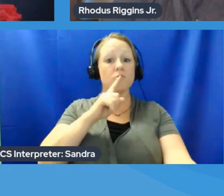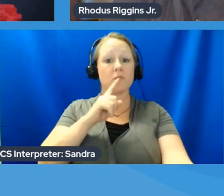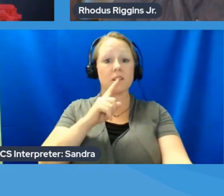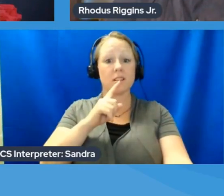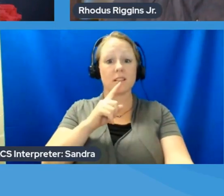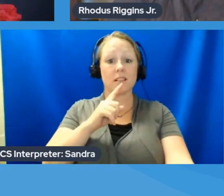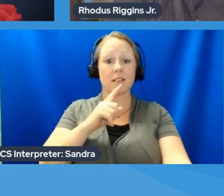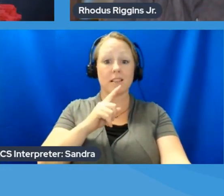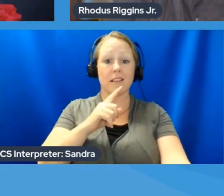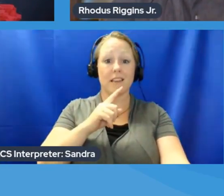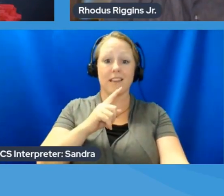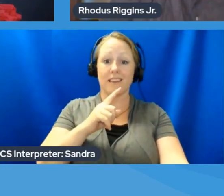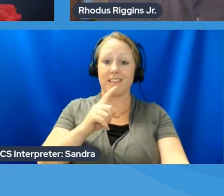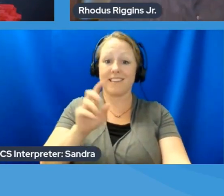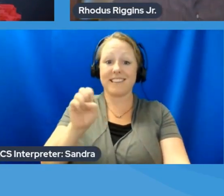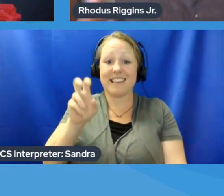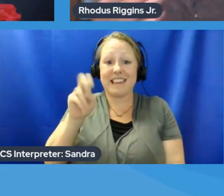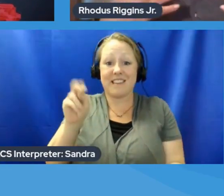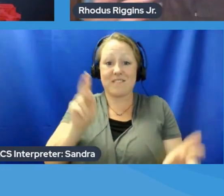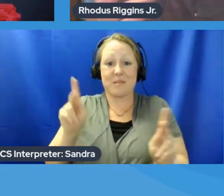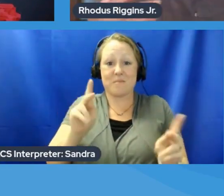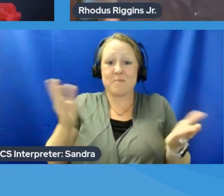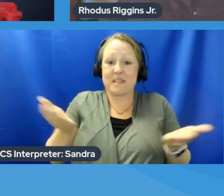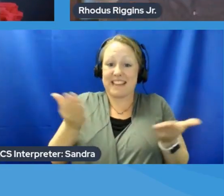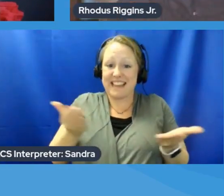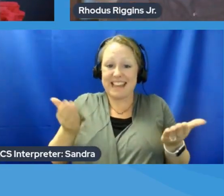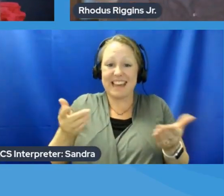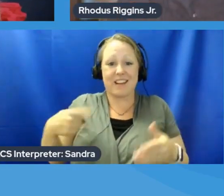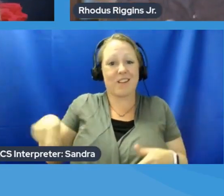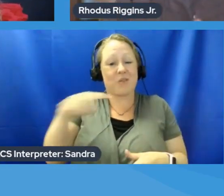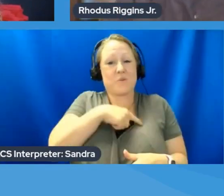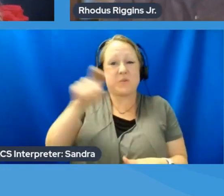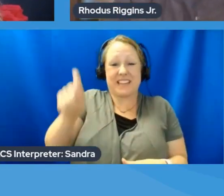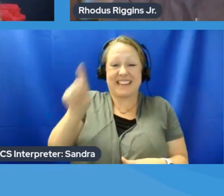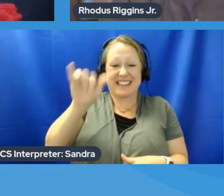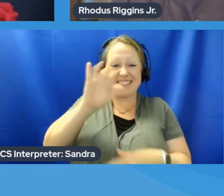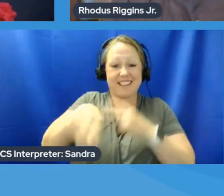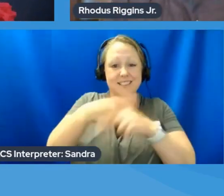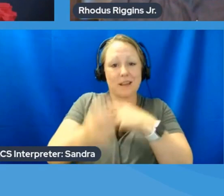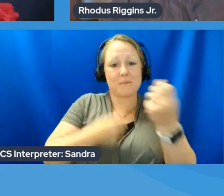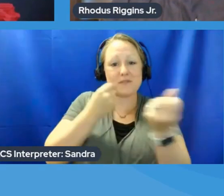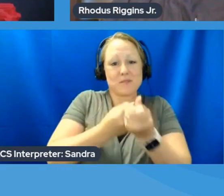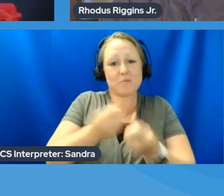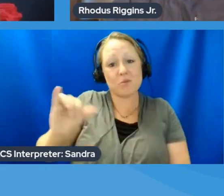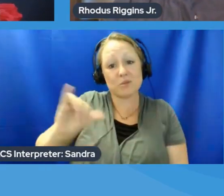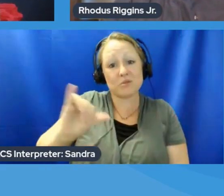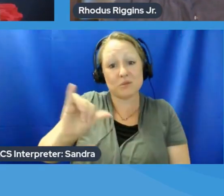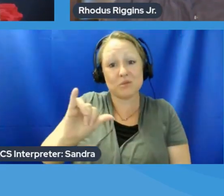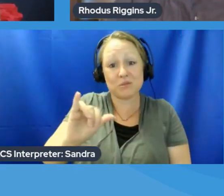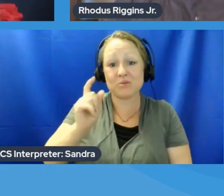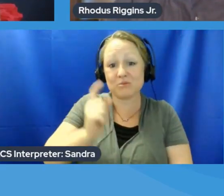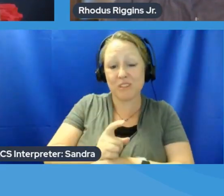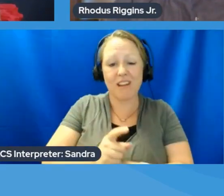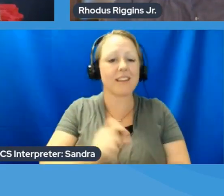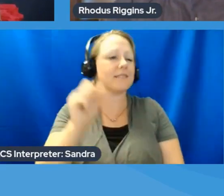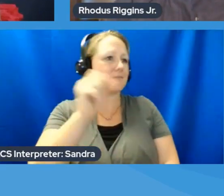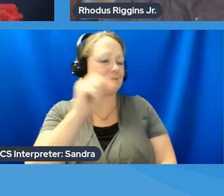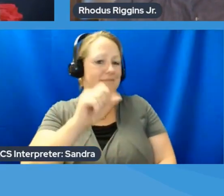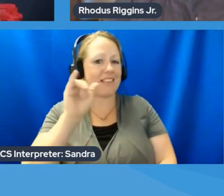Even the people on this screen we need this support. Even the people on this screen. Right? Yes. That's the reality. - Thank you so much. Yeah.